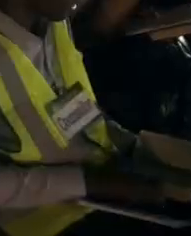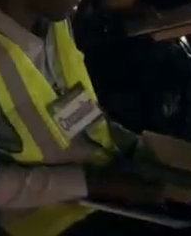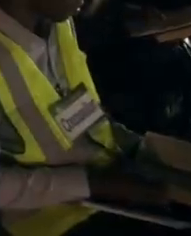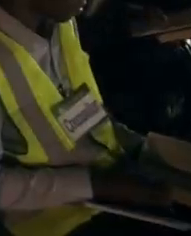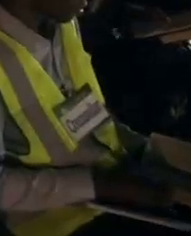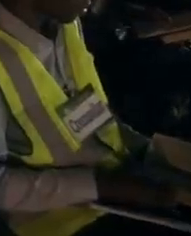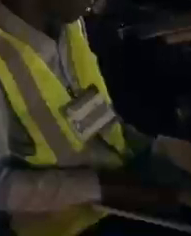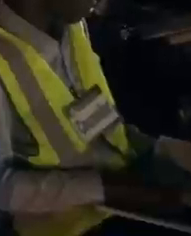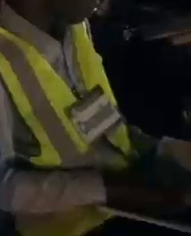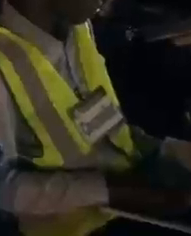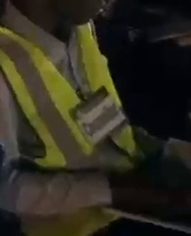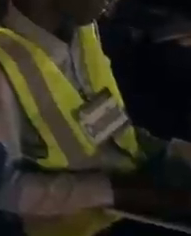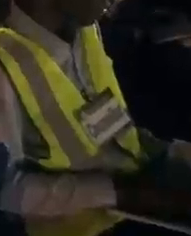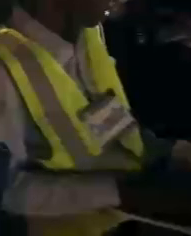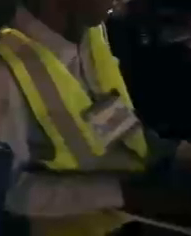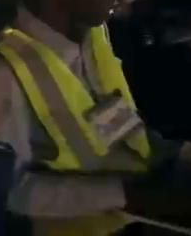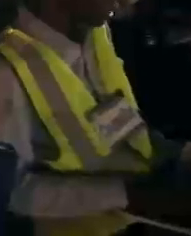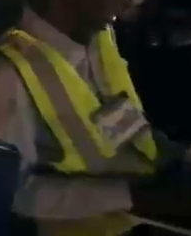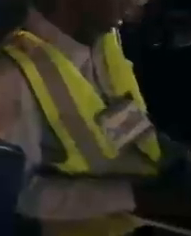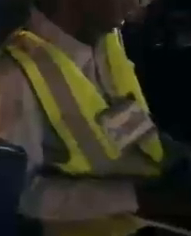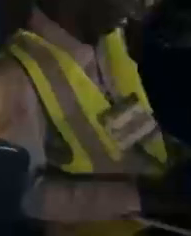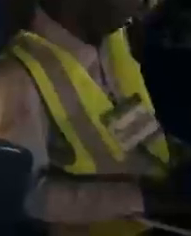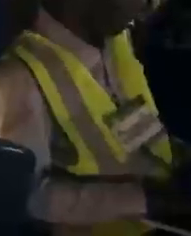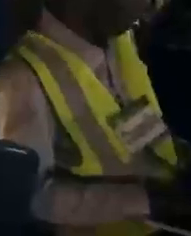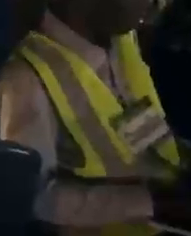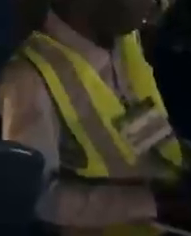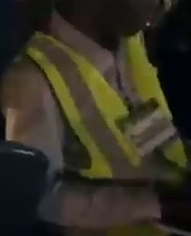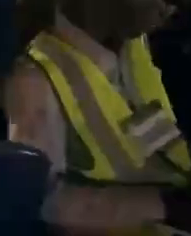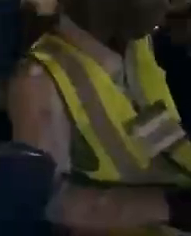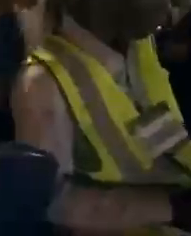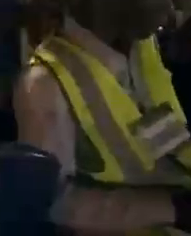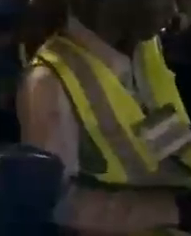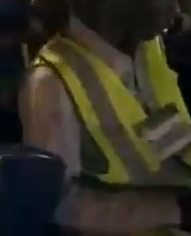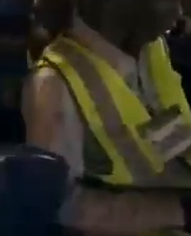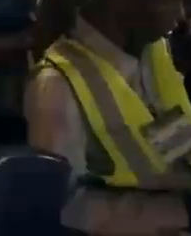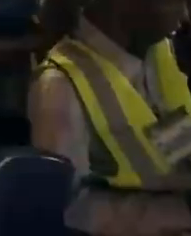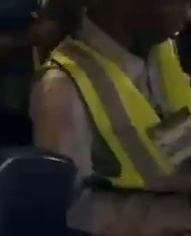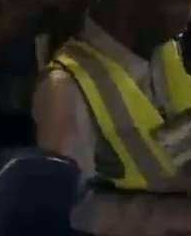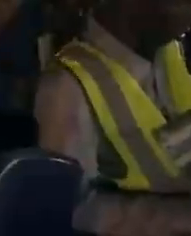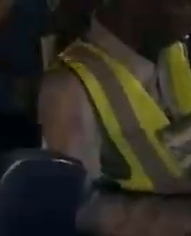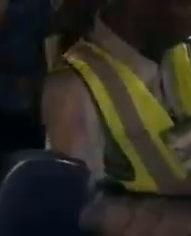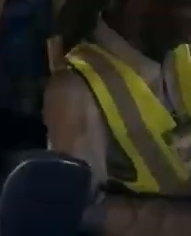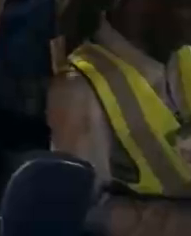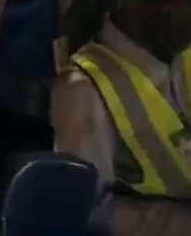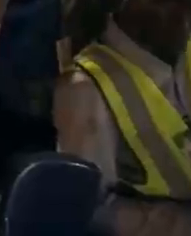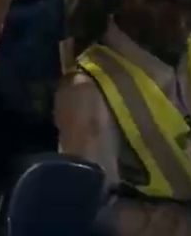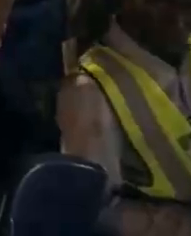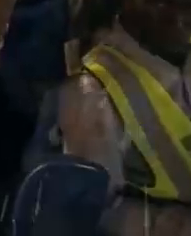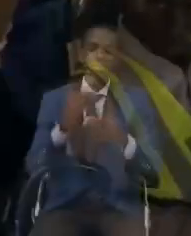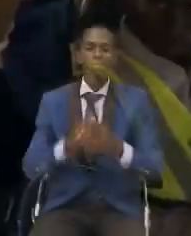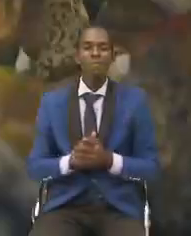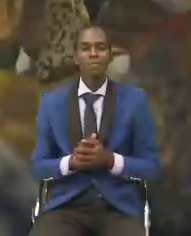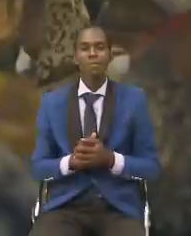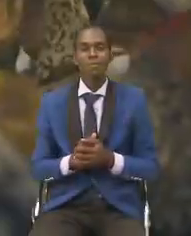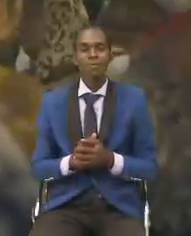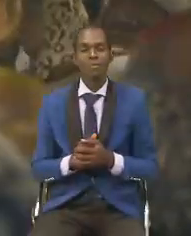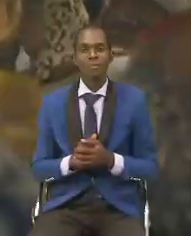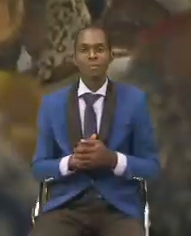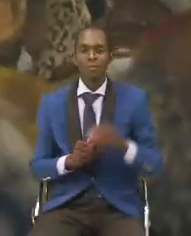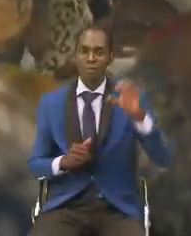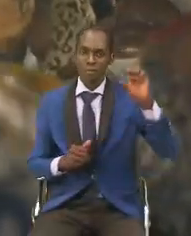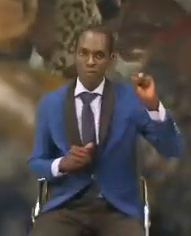i see you rising up and walking i see god's miracle power upon your life tonight in jesus name